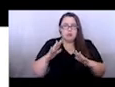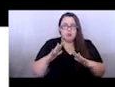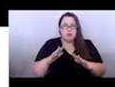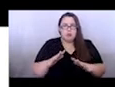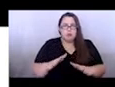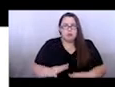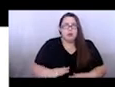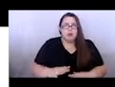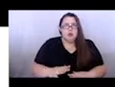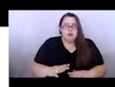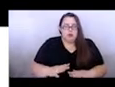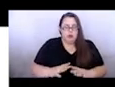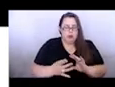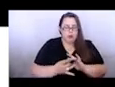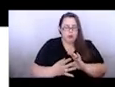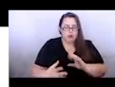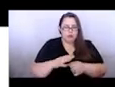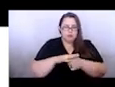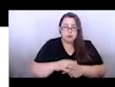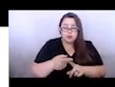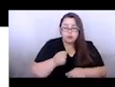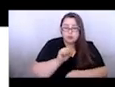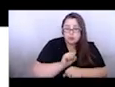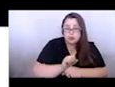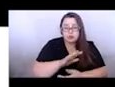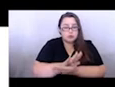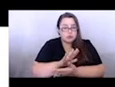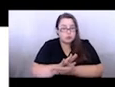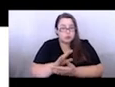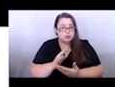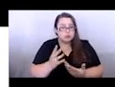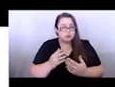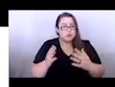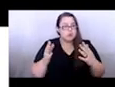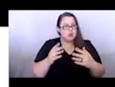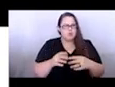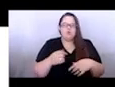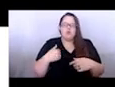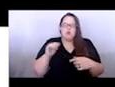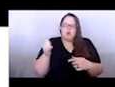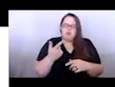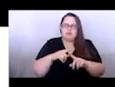we play in our life, such as student, worker, father or mother.